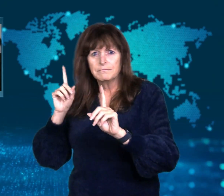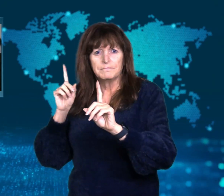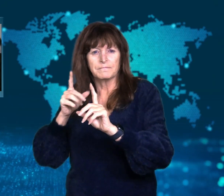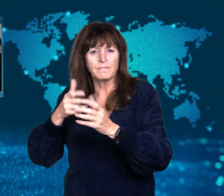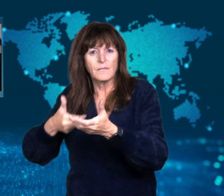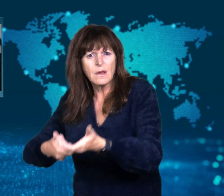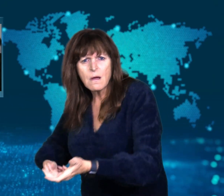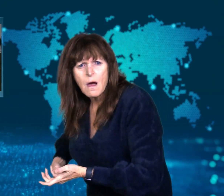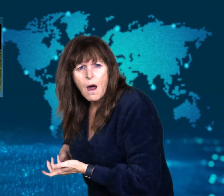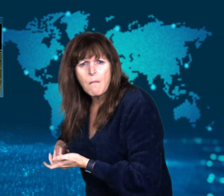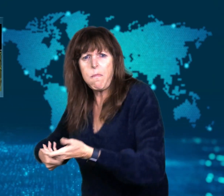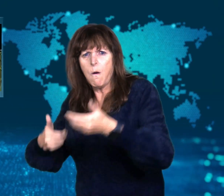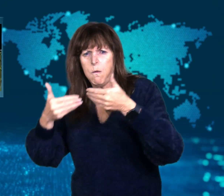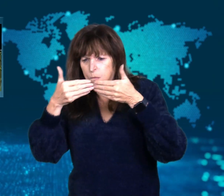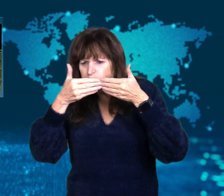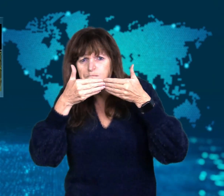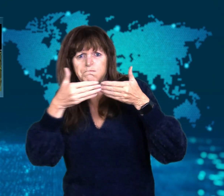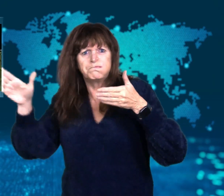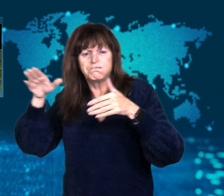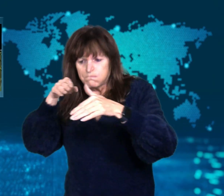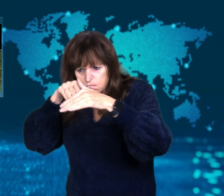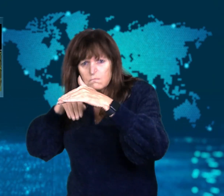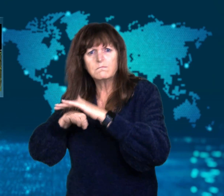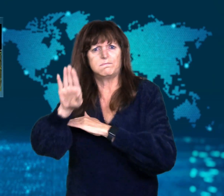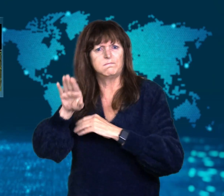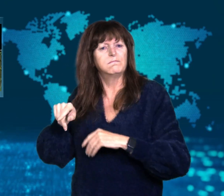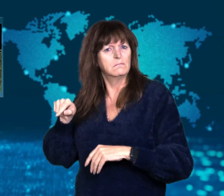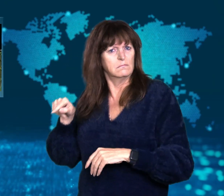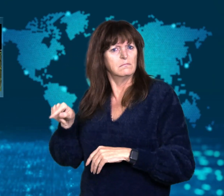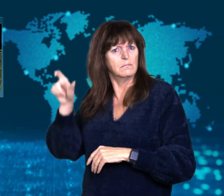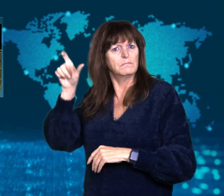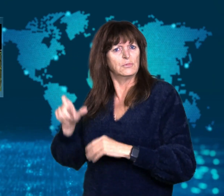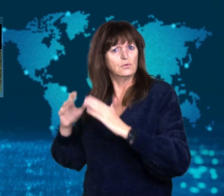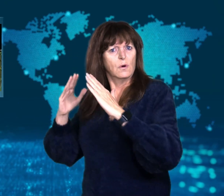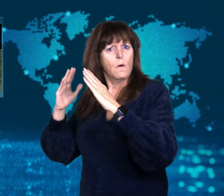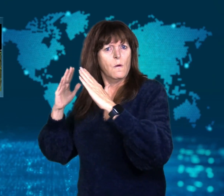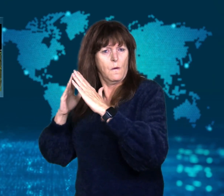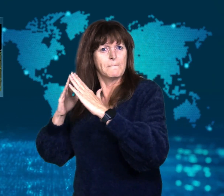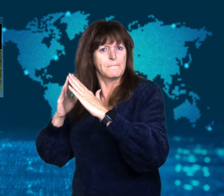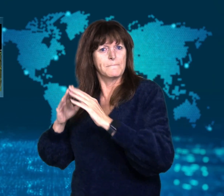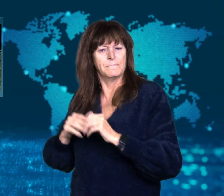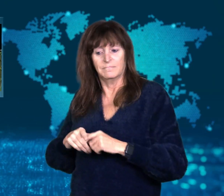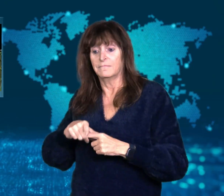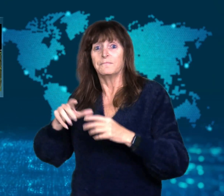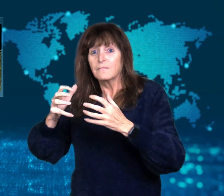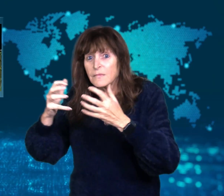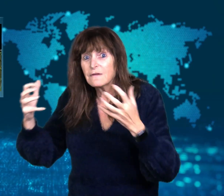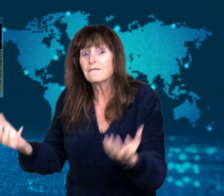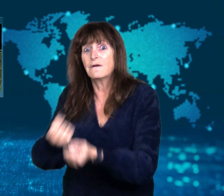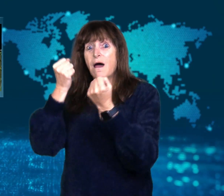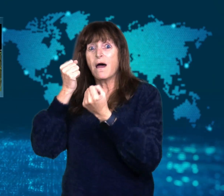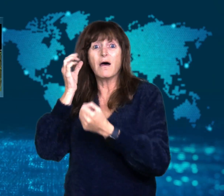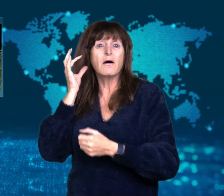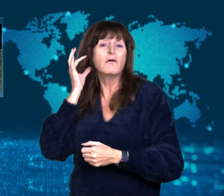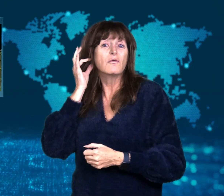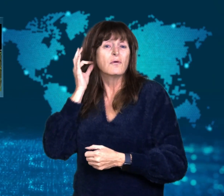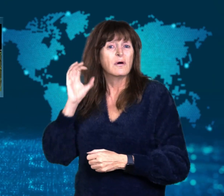The police team used a battering ram to enter the suspect’s house.